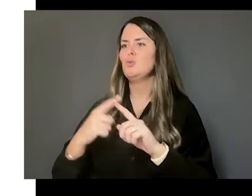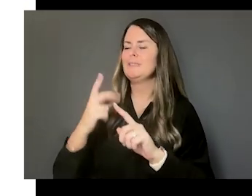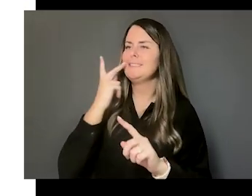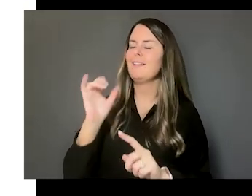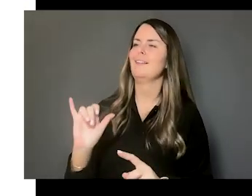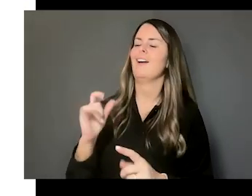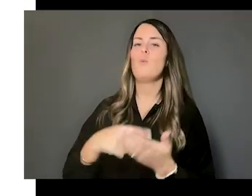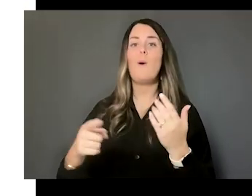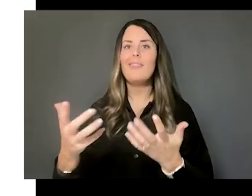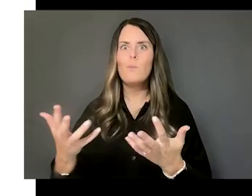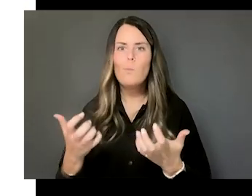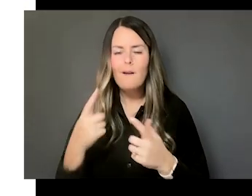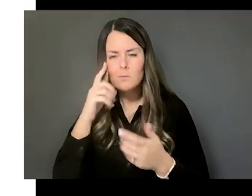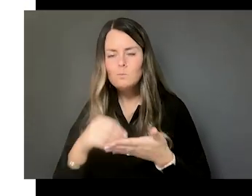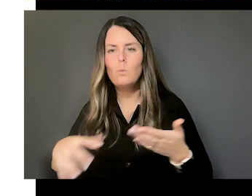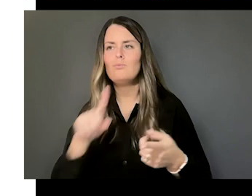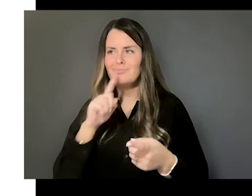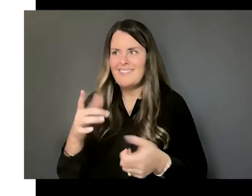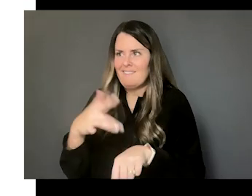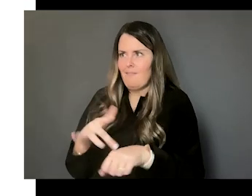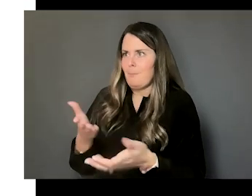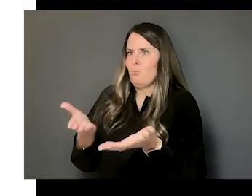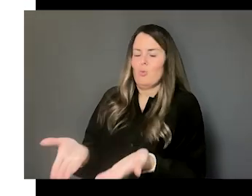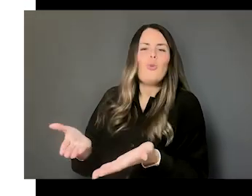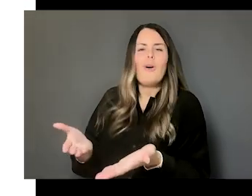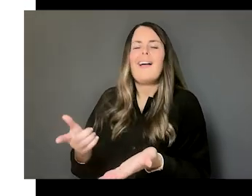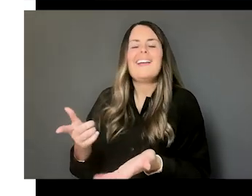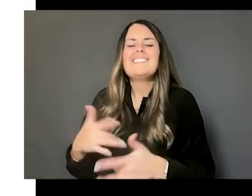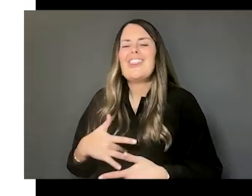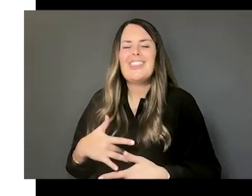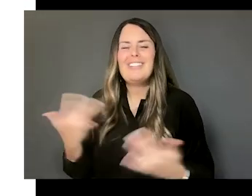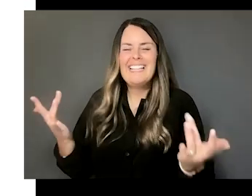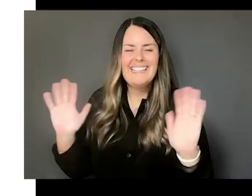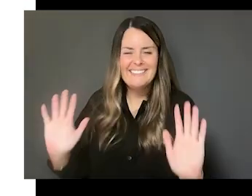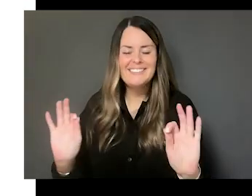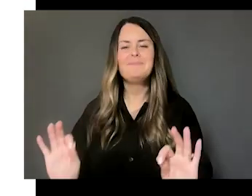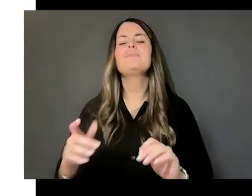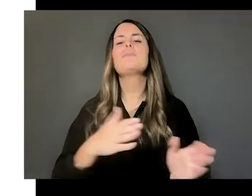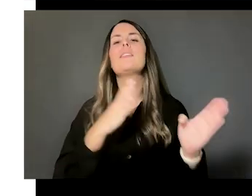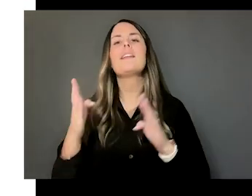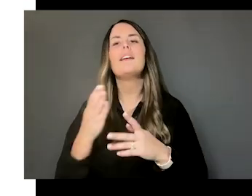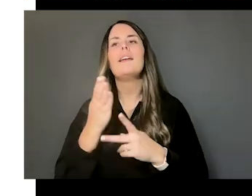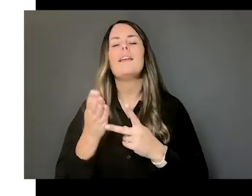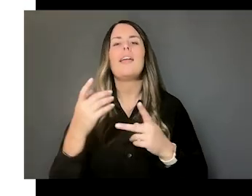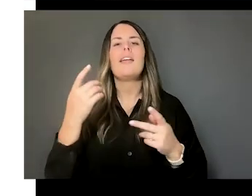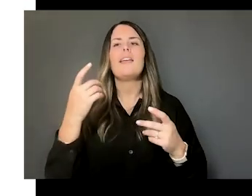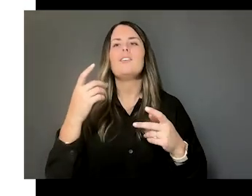is available to them is thrilling. The next thing is creating time and space